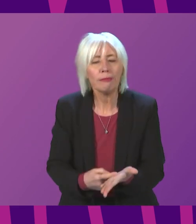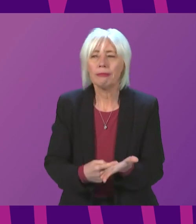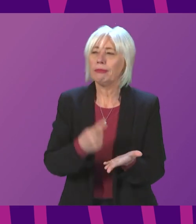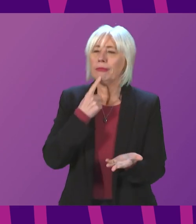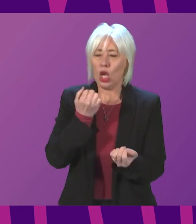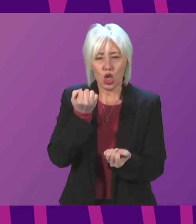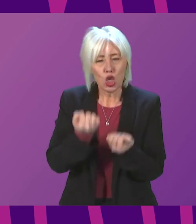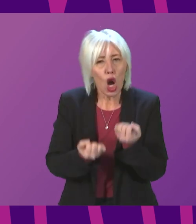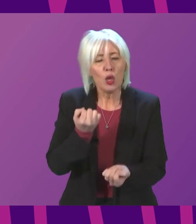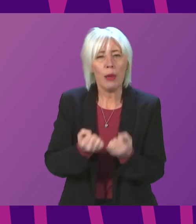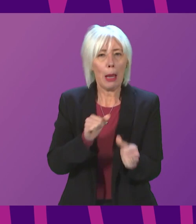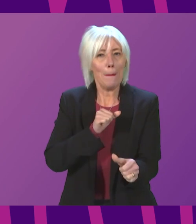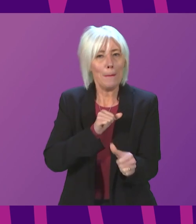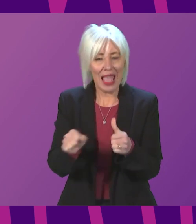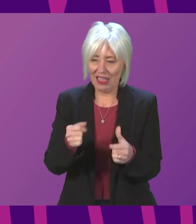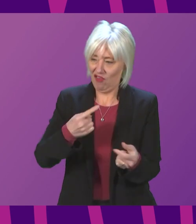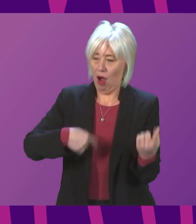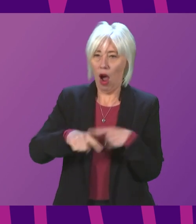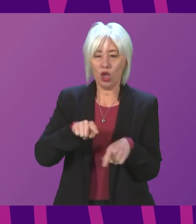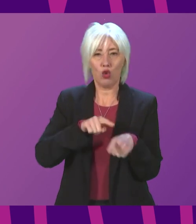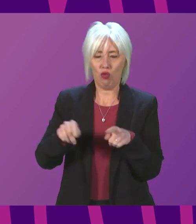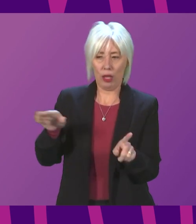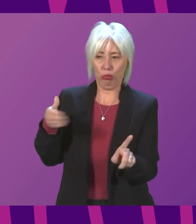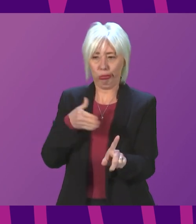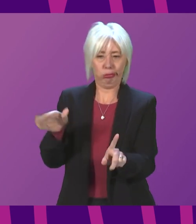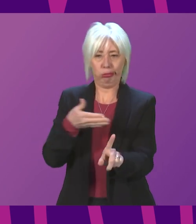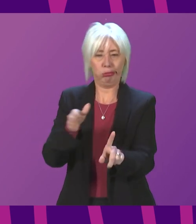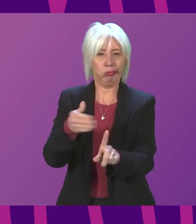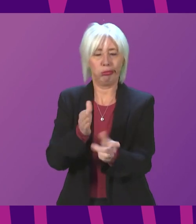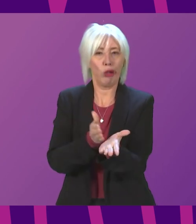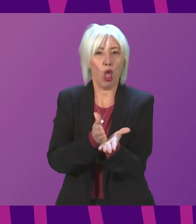that we think are best so that we can navigate the safest possible course through the pandemic.